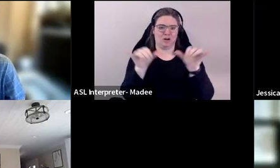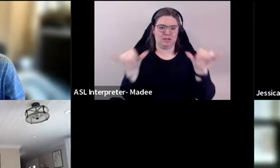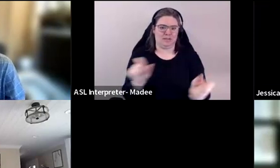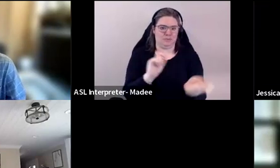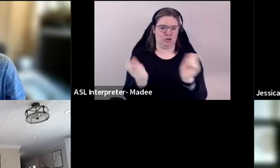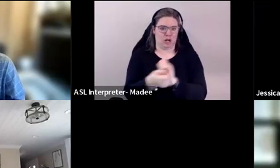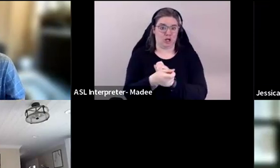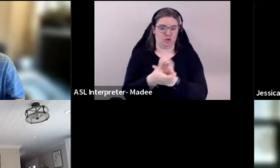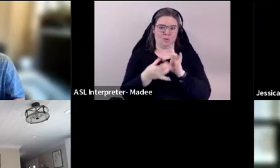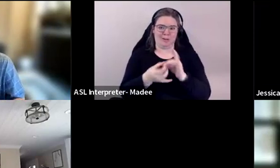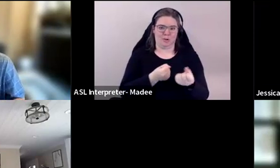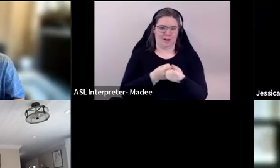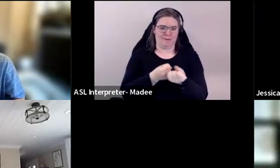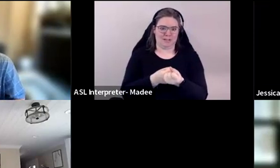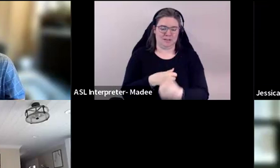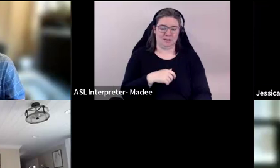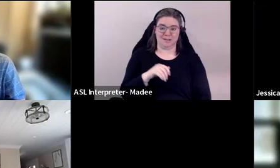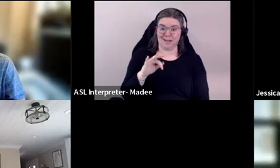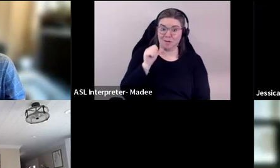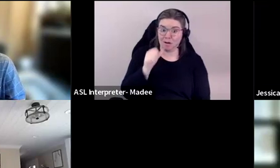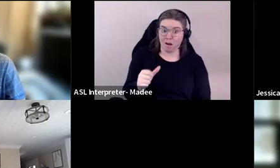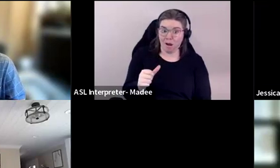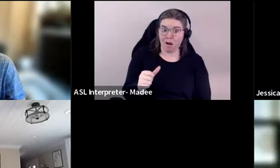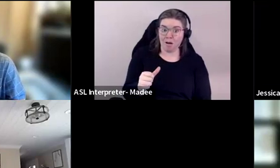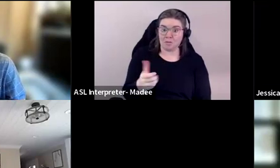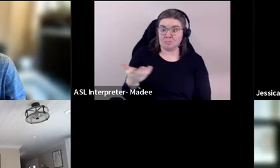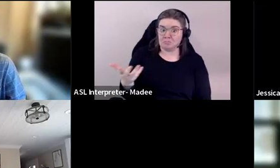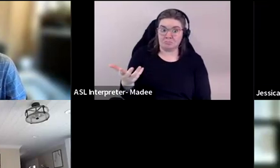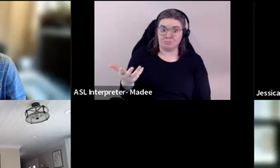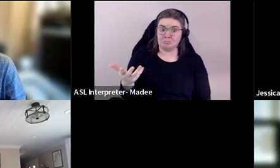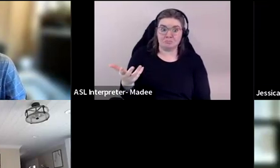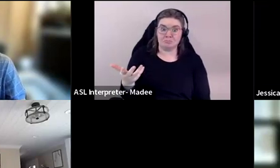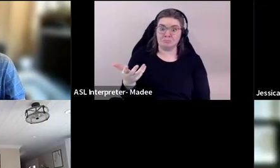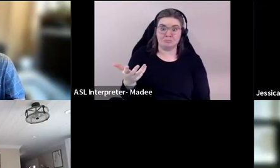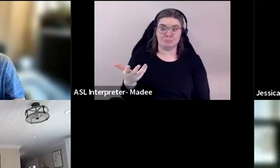Don Dew: because otherwise Don Dew: students and and their parents do not have